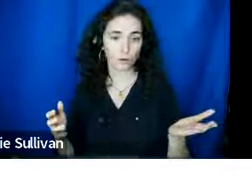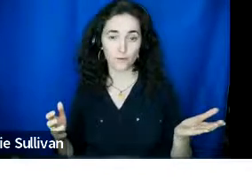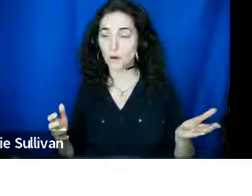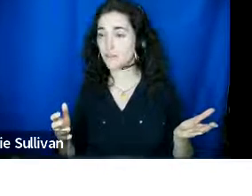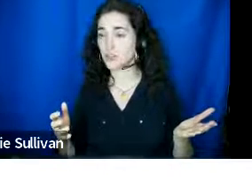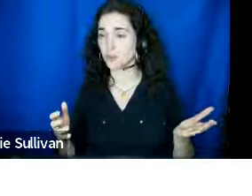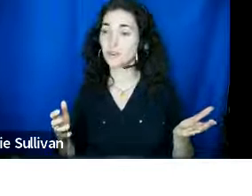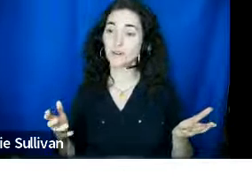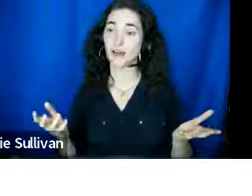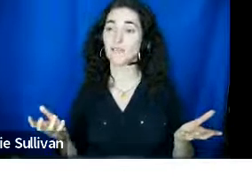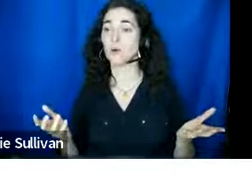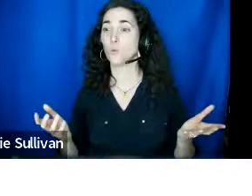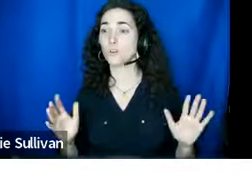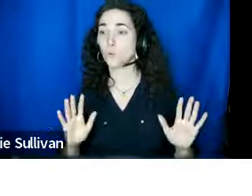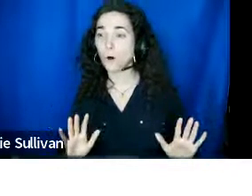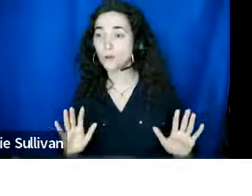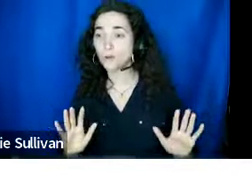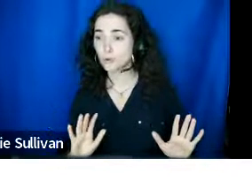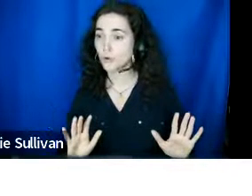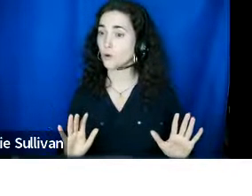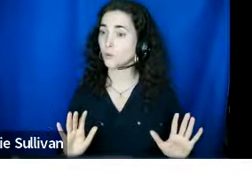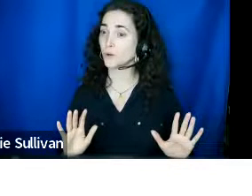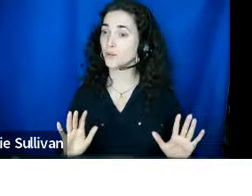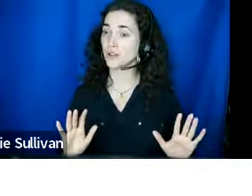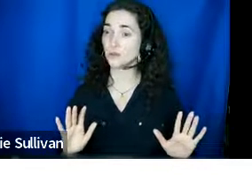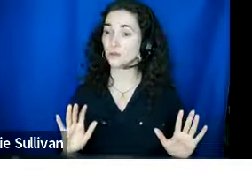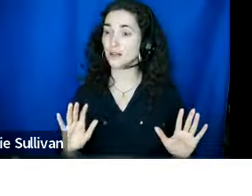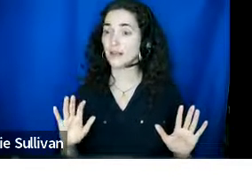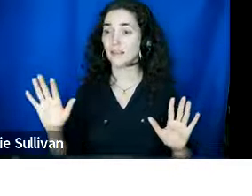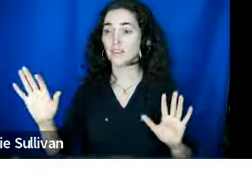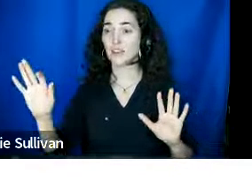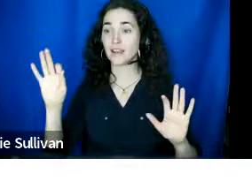So those if you have children in your life when they're one or two-year-old, what do they do?